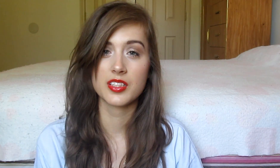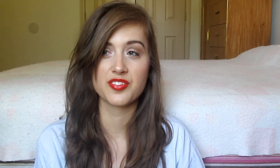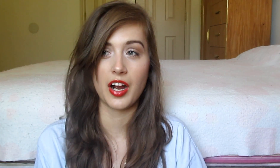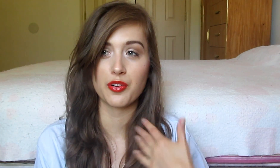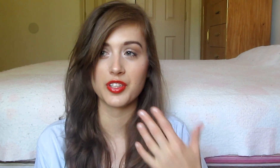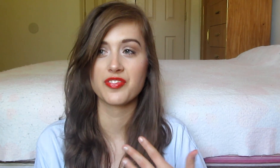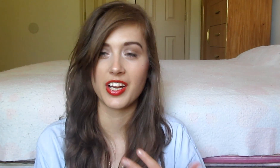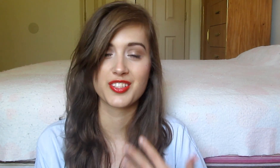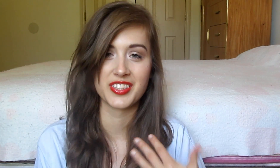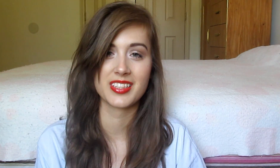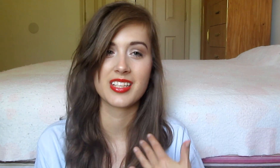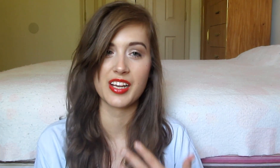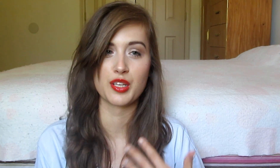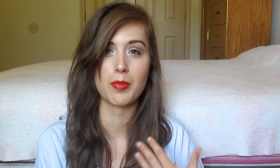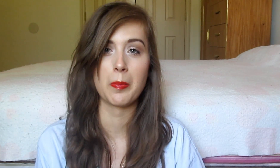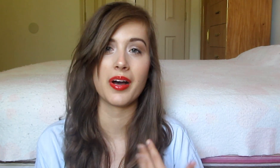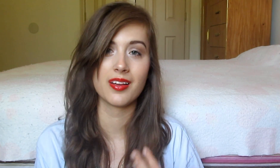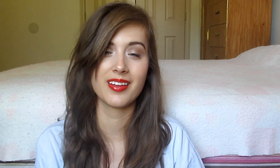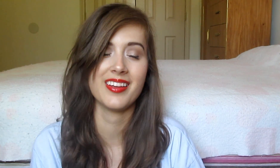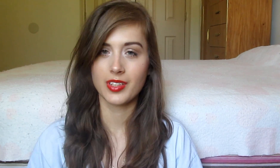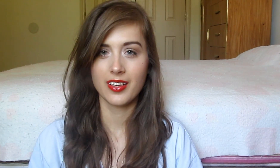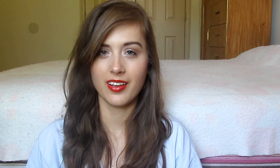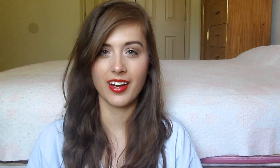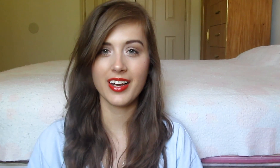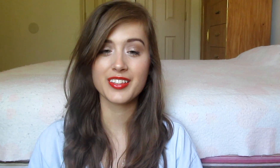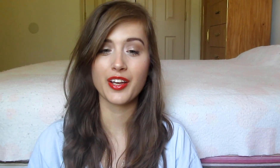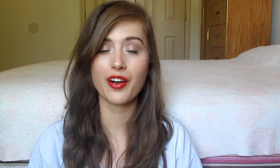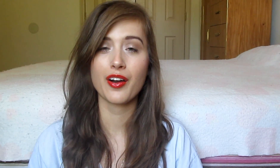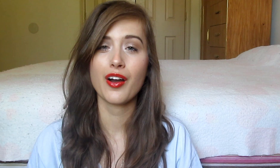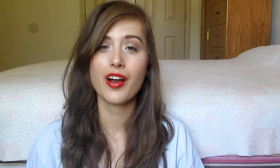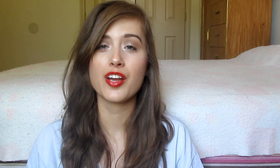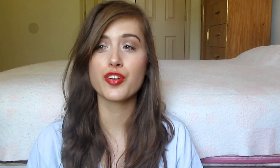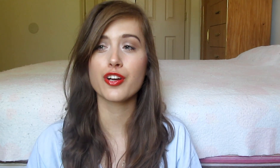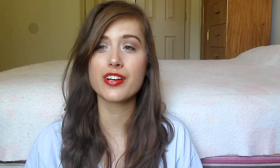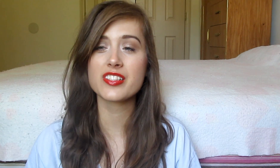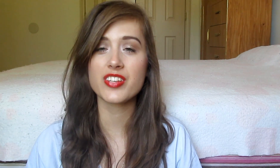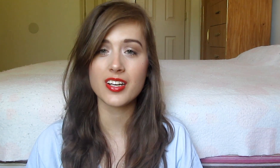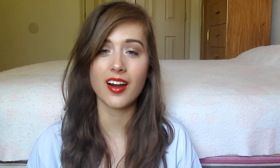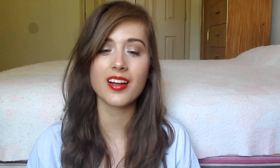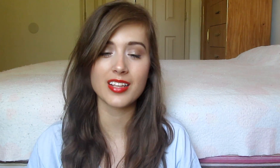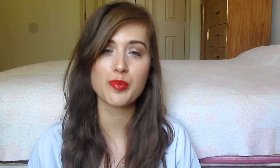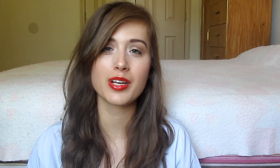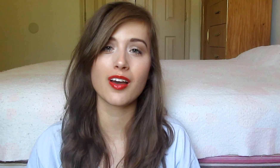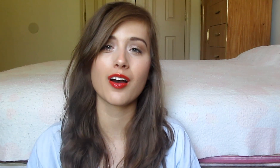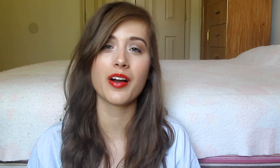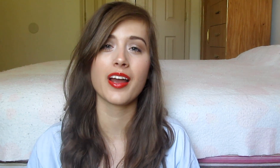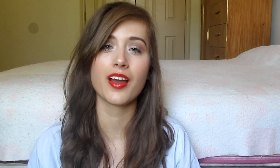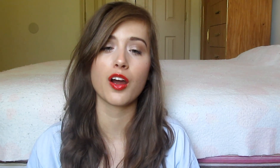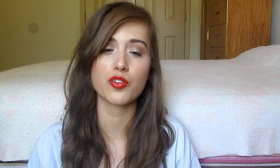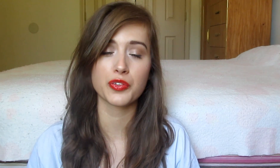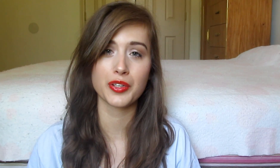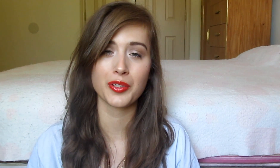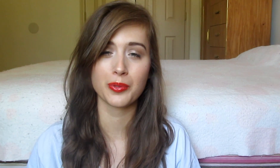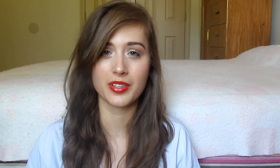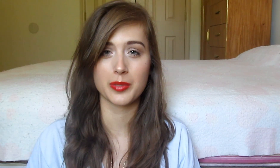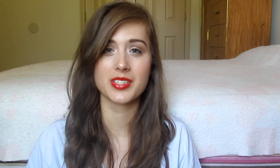This viral infection is kicking my butt. Alright, so, if you’re going to VidCon, let me know, and, hopefully, you will come